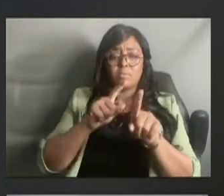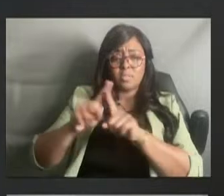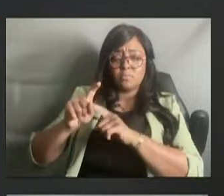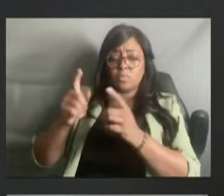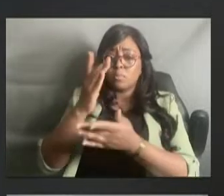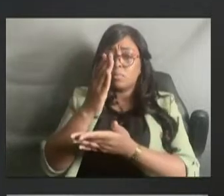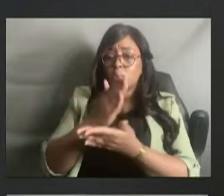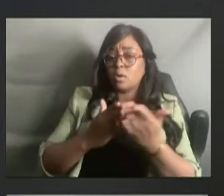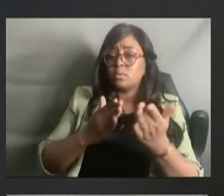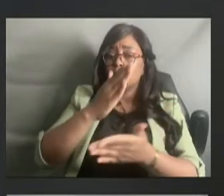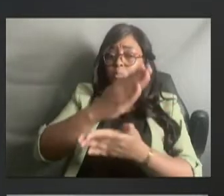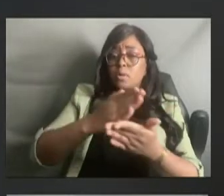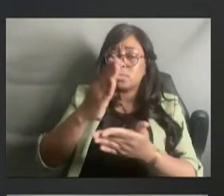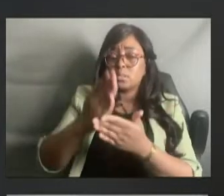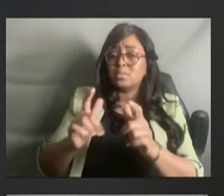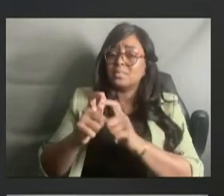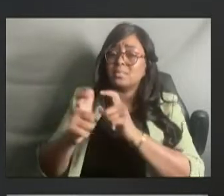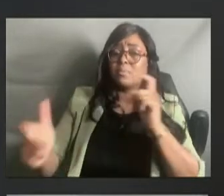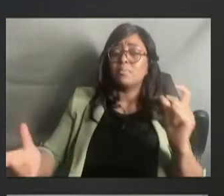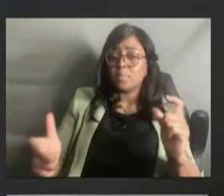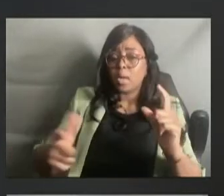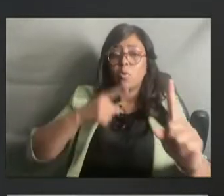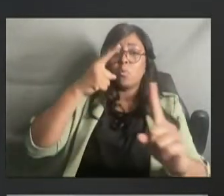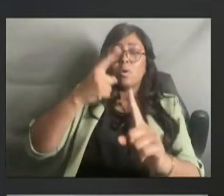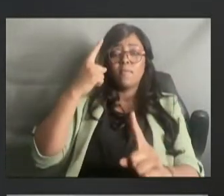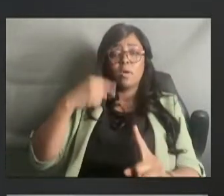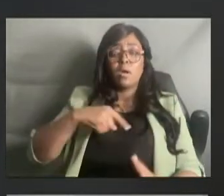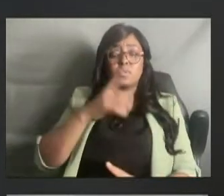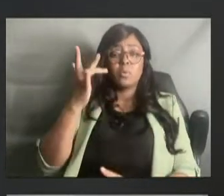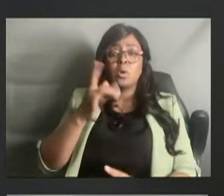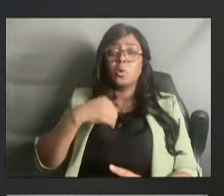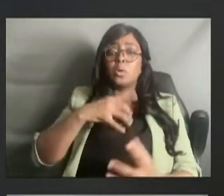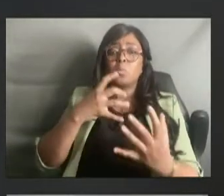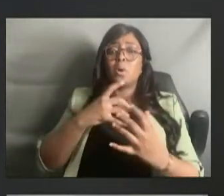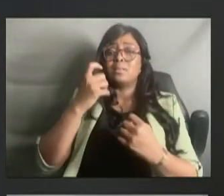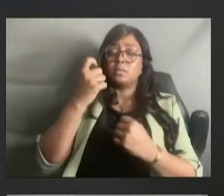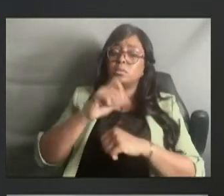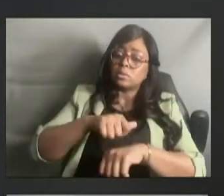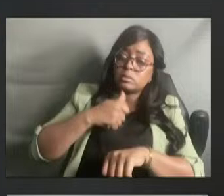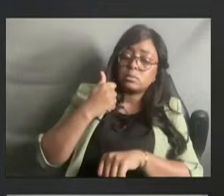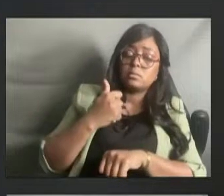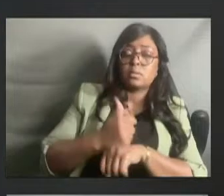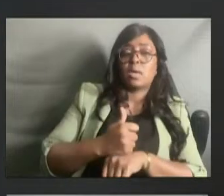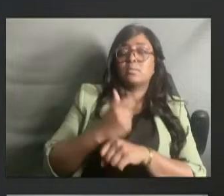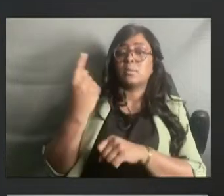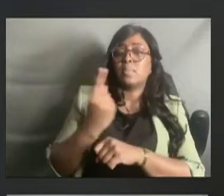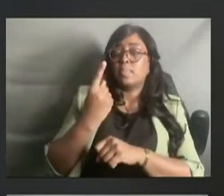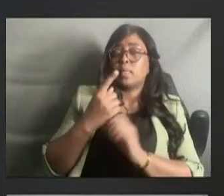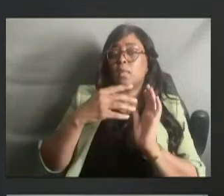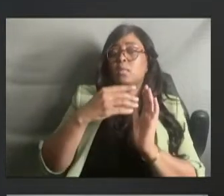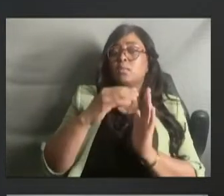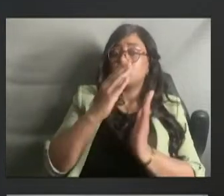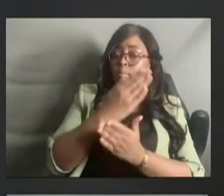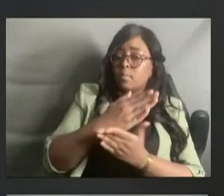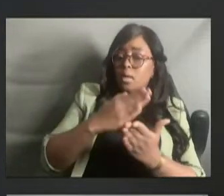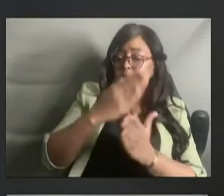different parts of the budget. And, you know, this is a big initiative for us because what